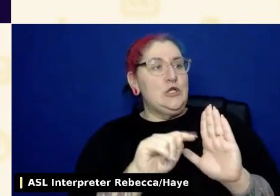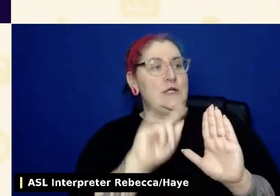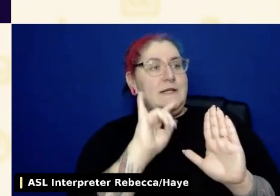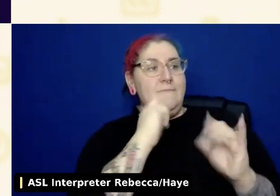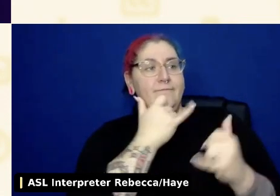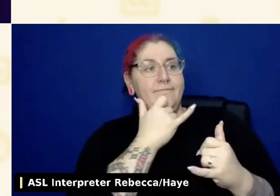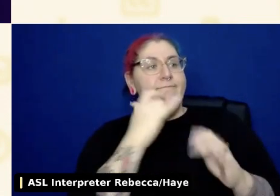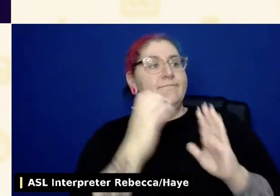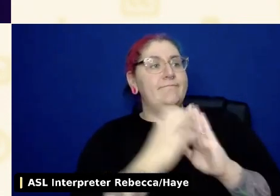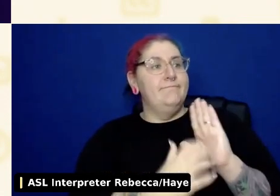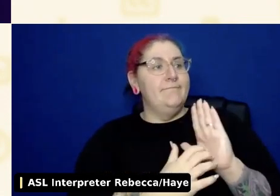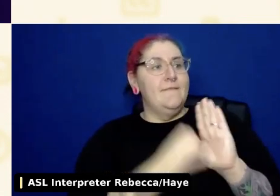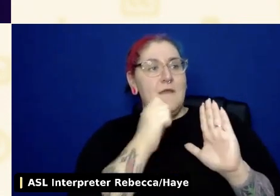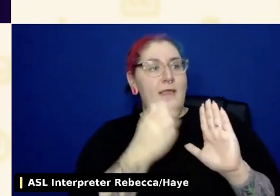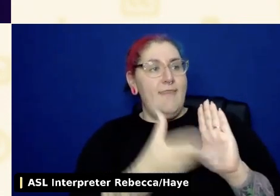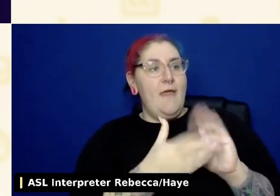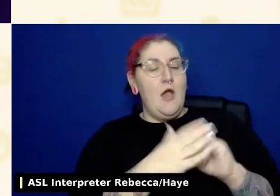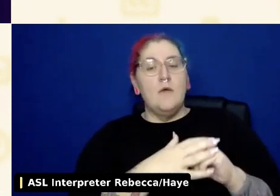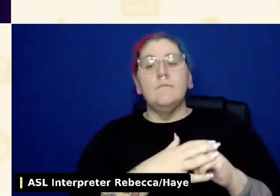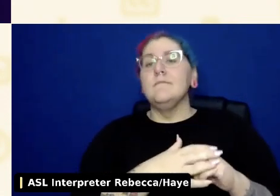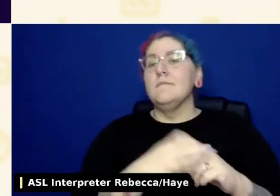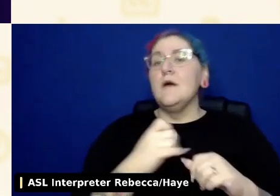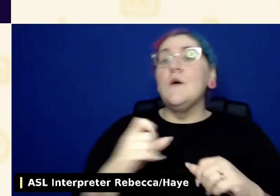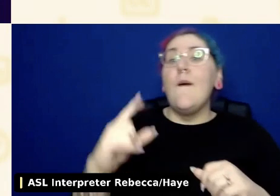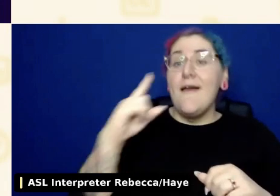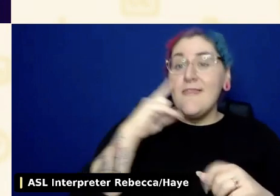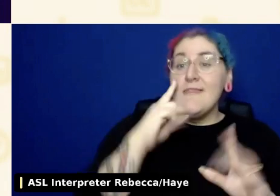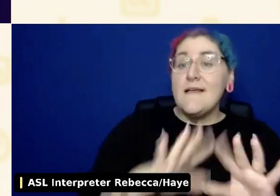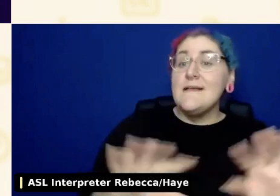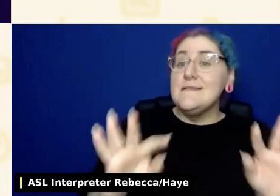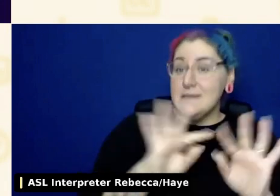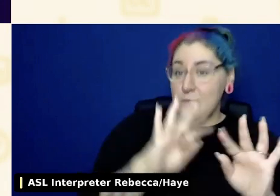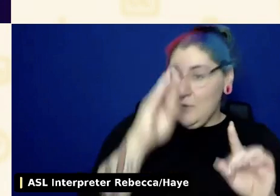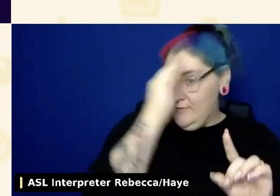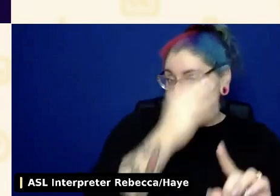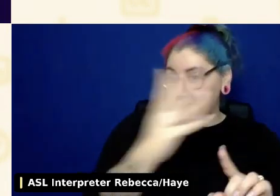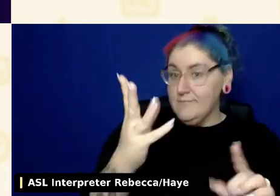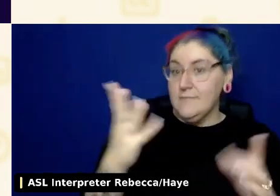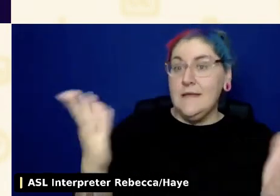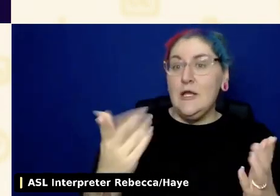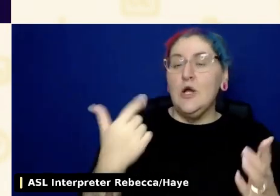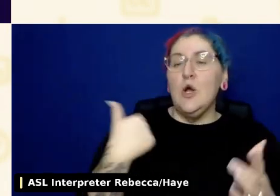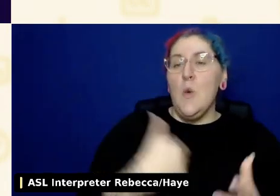So I think it's worth noting here, we had a lot of internal conversations about this,